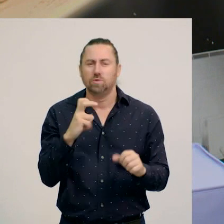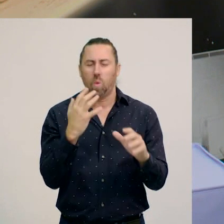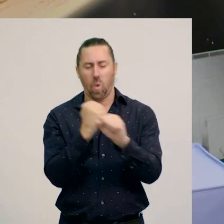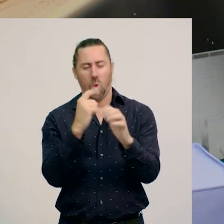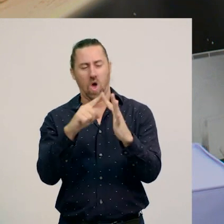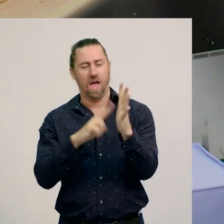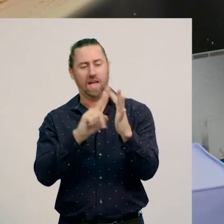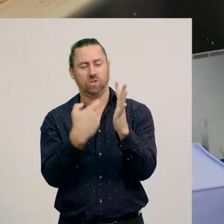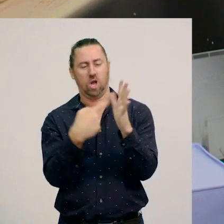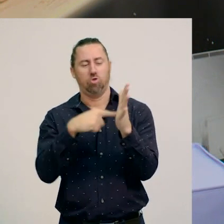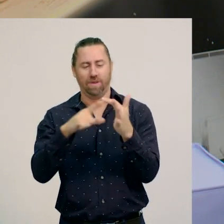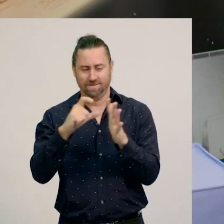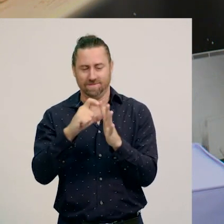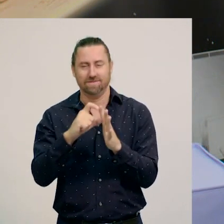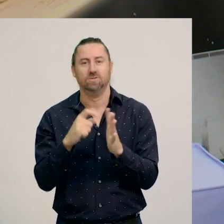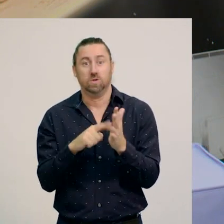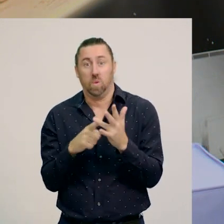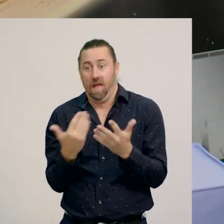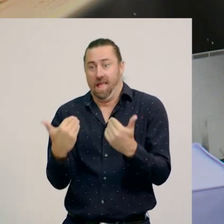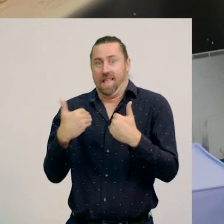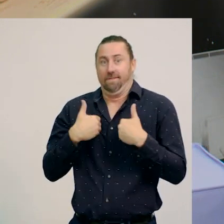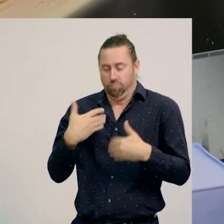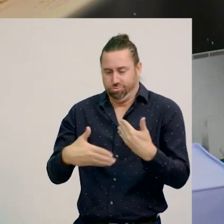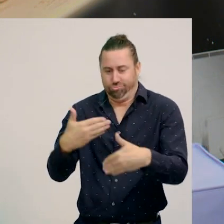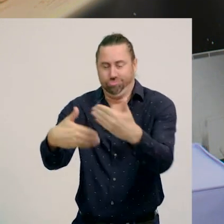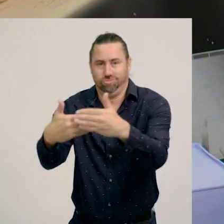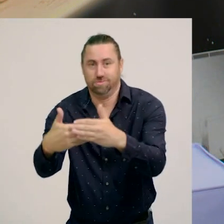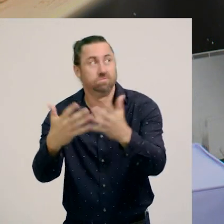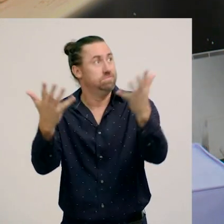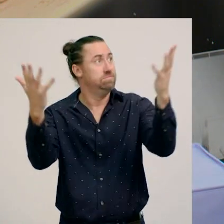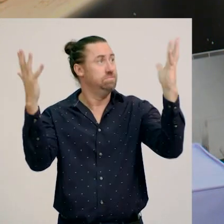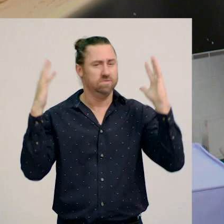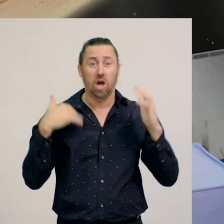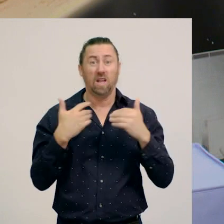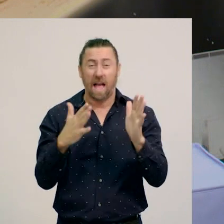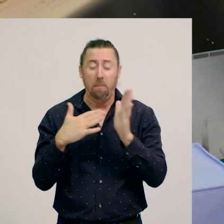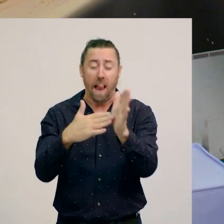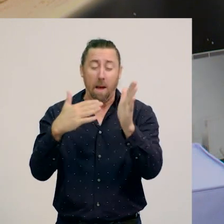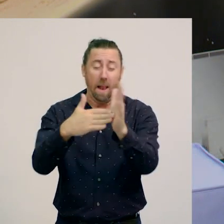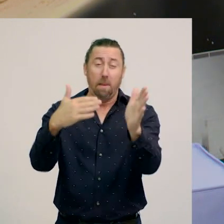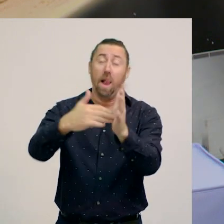to power our appliances. The story begins millions of years ago.